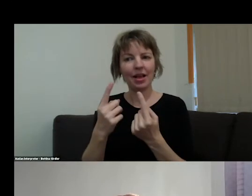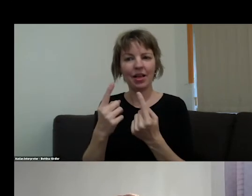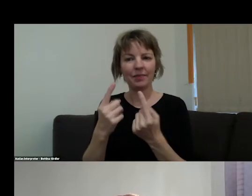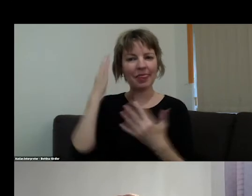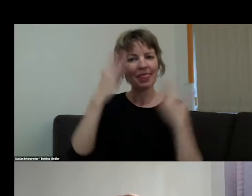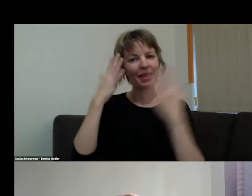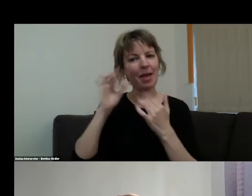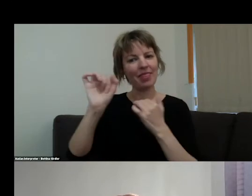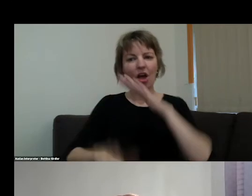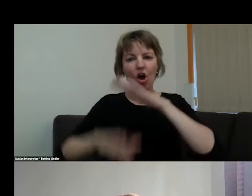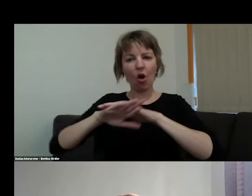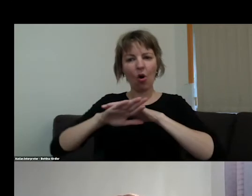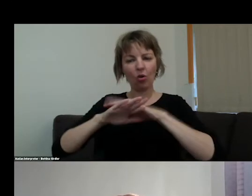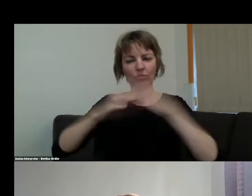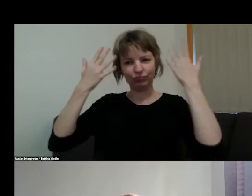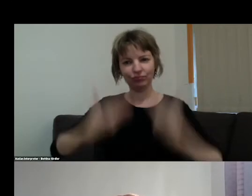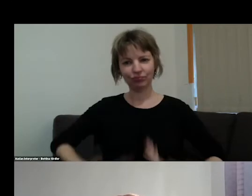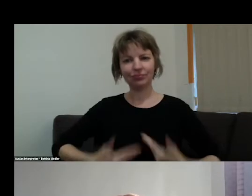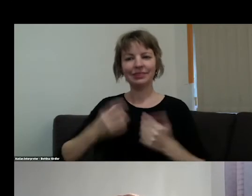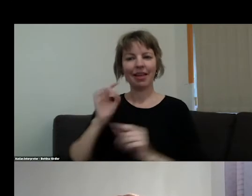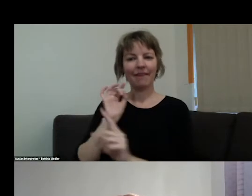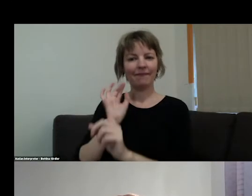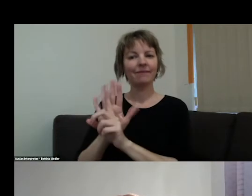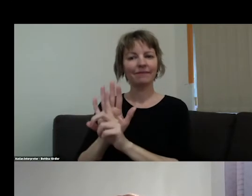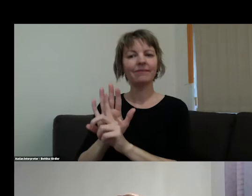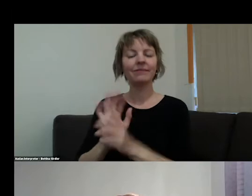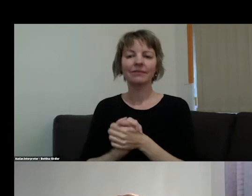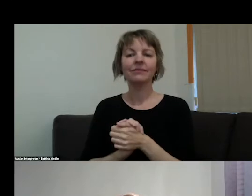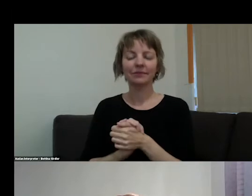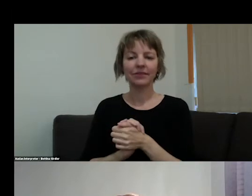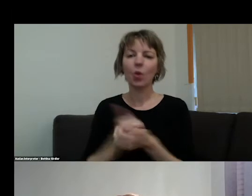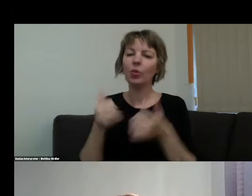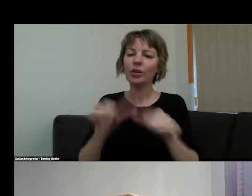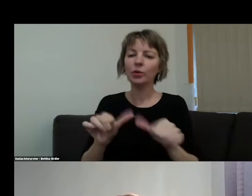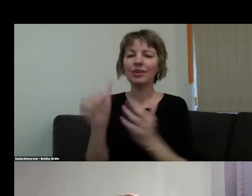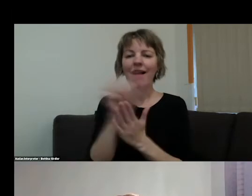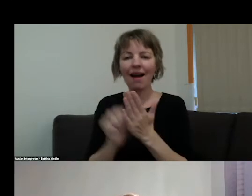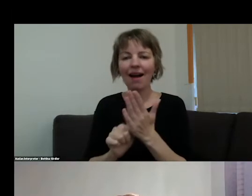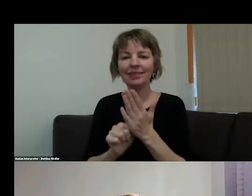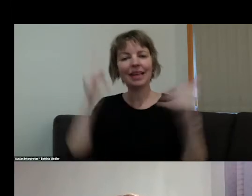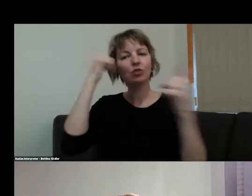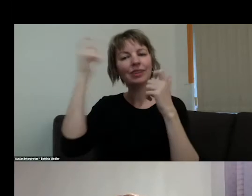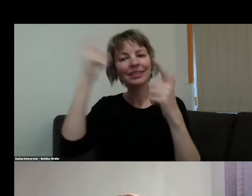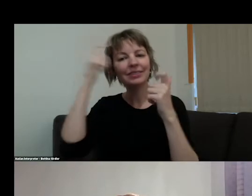similar to how Ian was talking about. We use arts and creativity and the importance of place and space